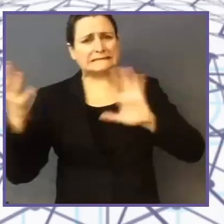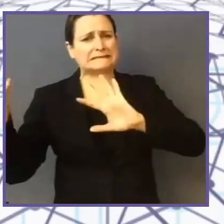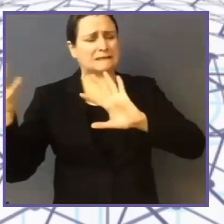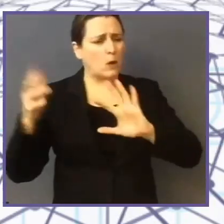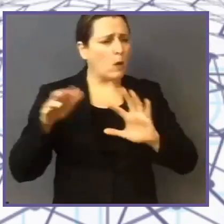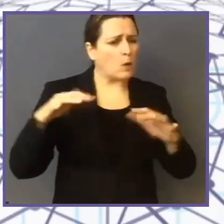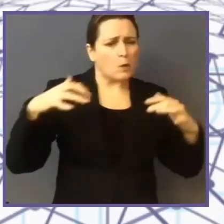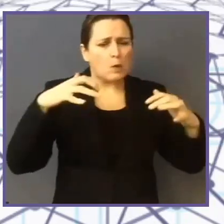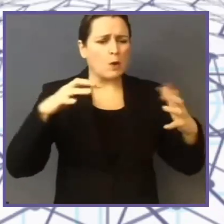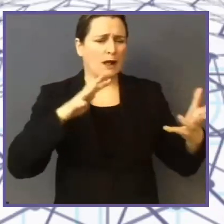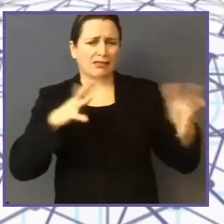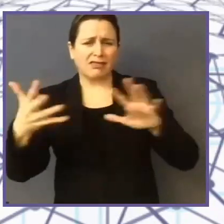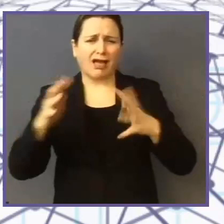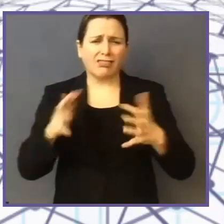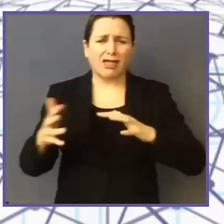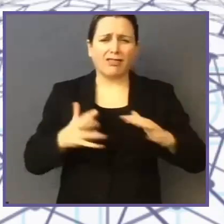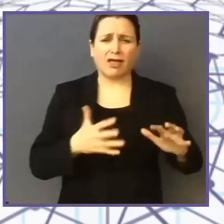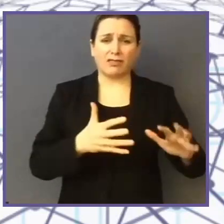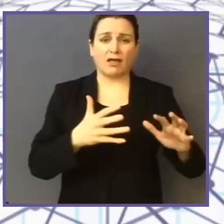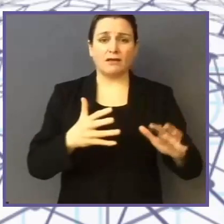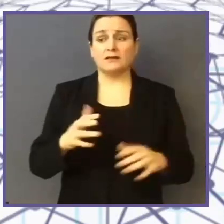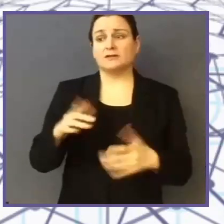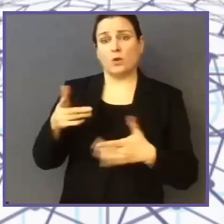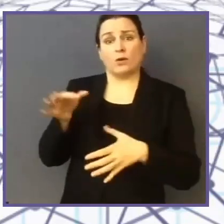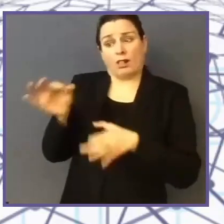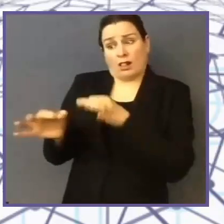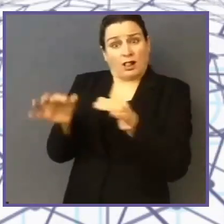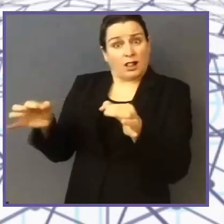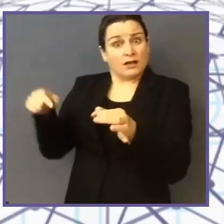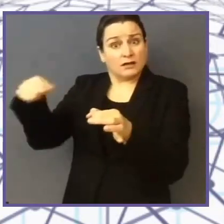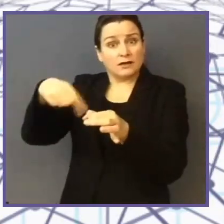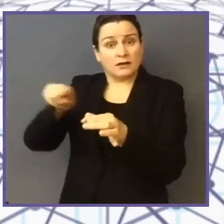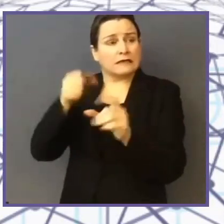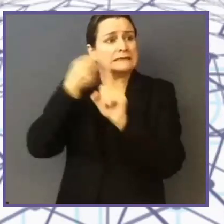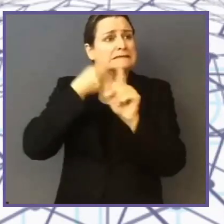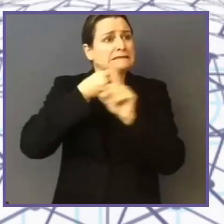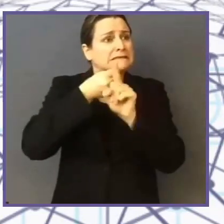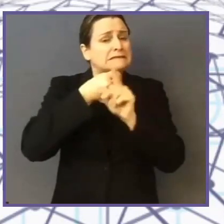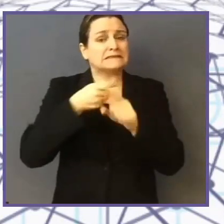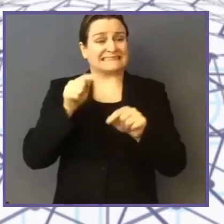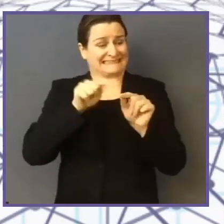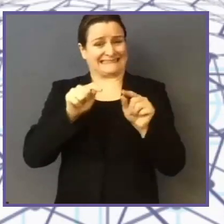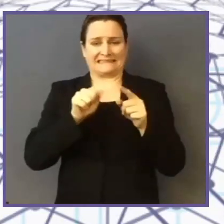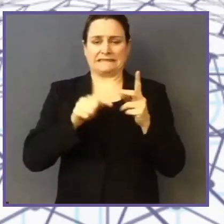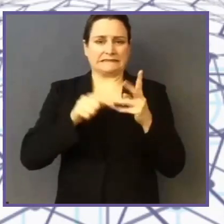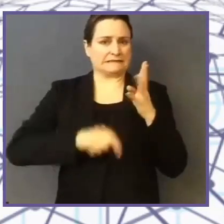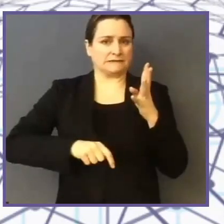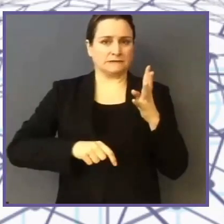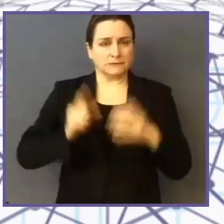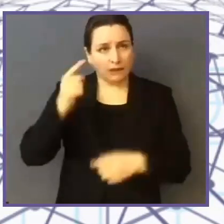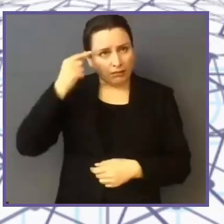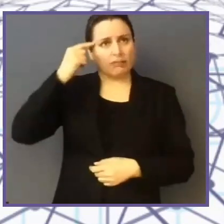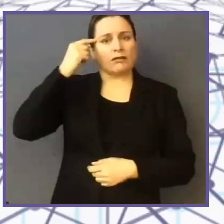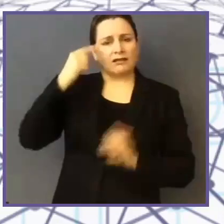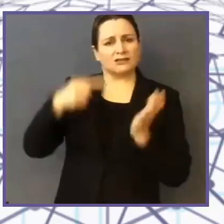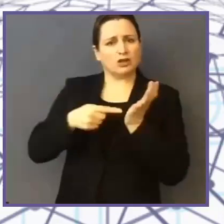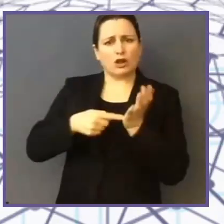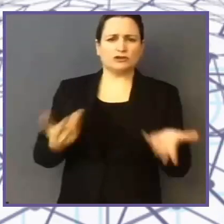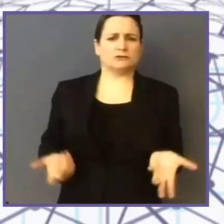have to contend with in their advocacy. For some groups, we are not even considered a stakeholders in eating, such as persons